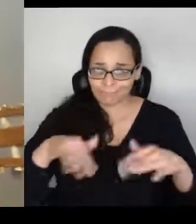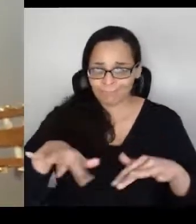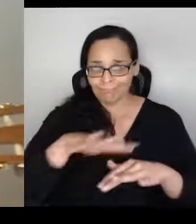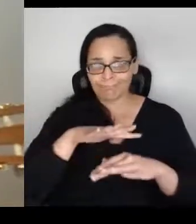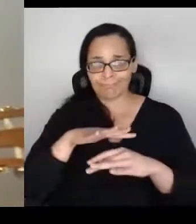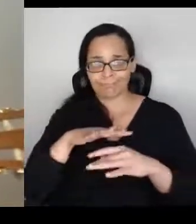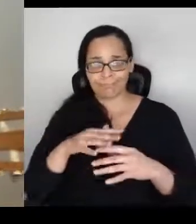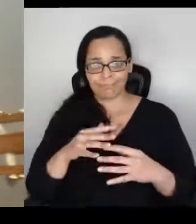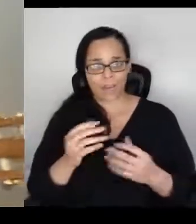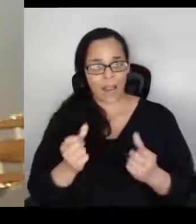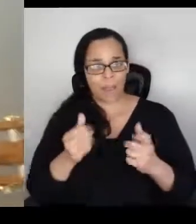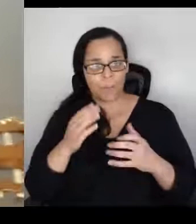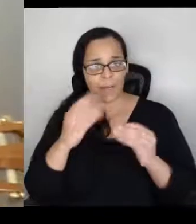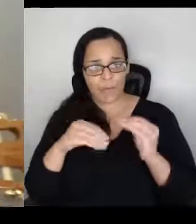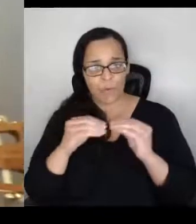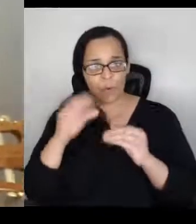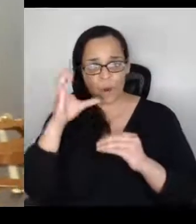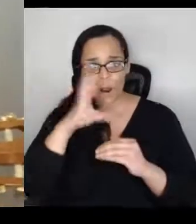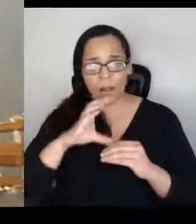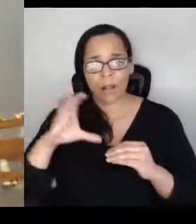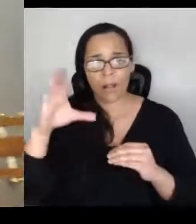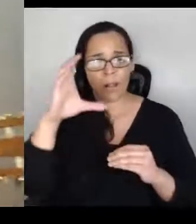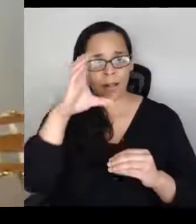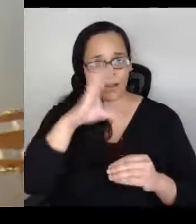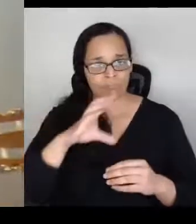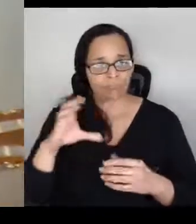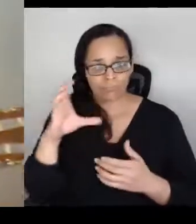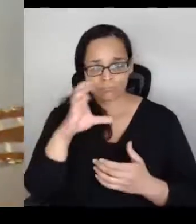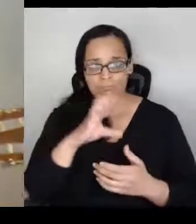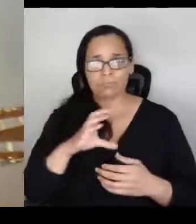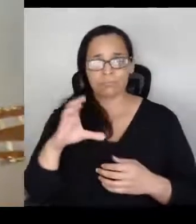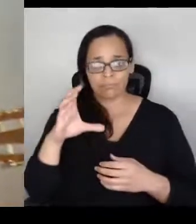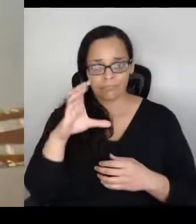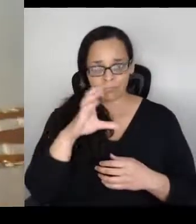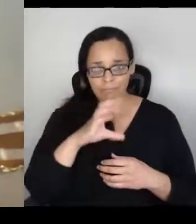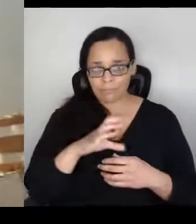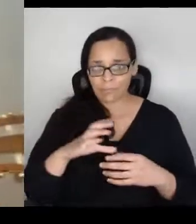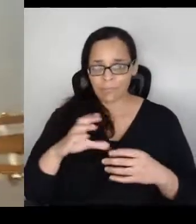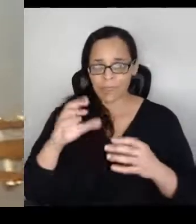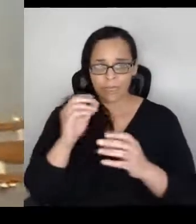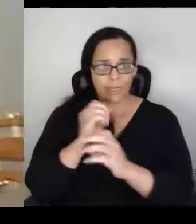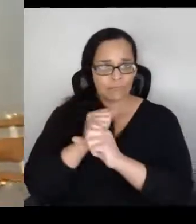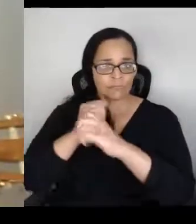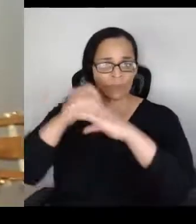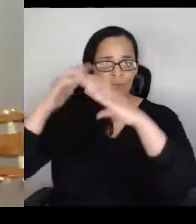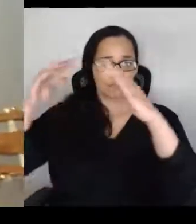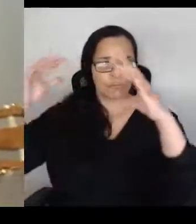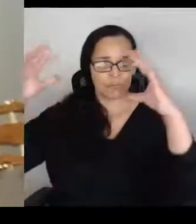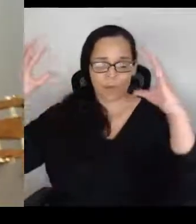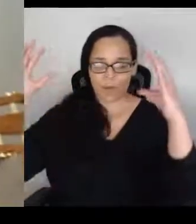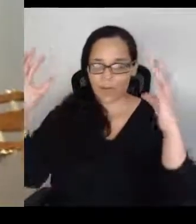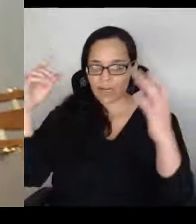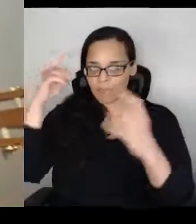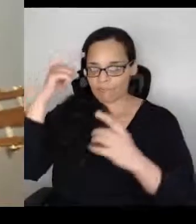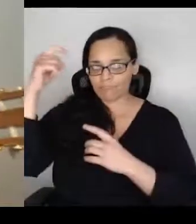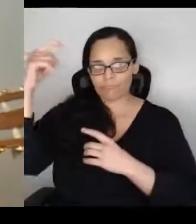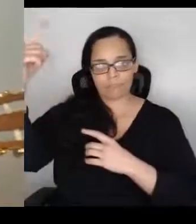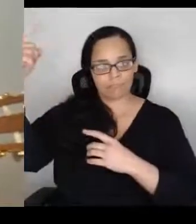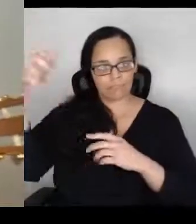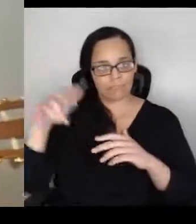Sonando Cam-In-A-Ando